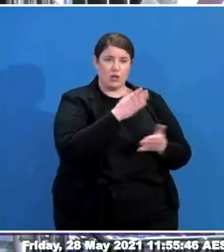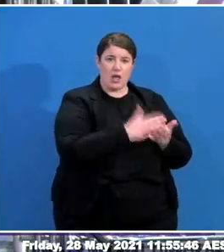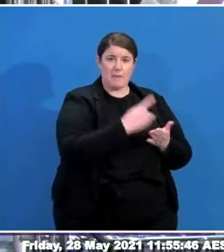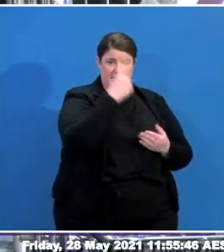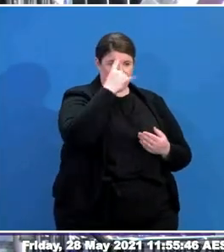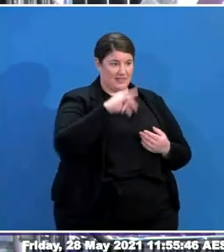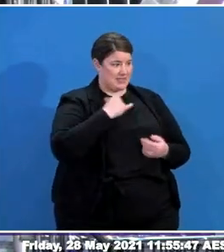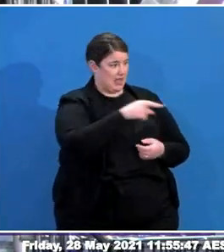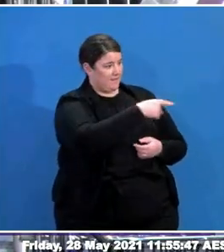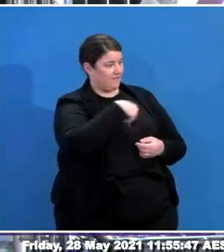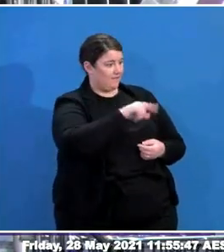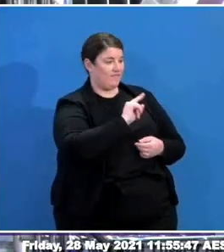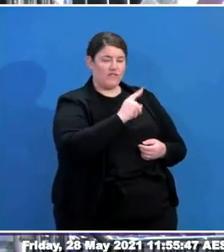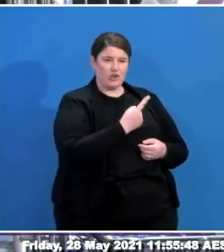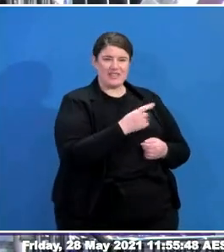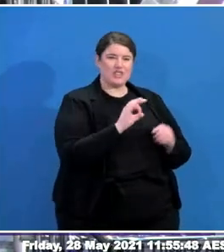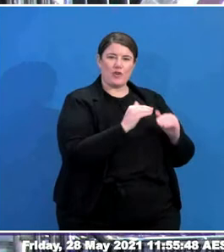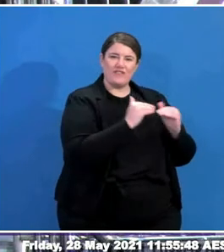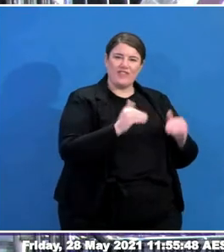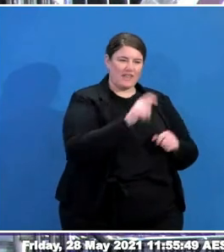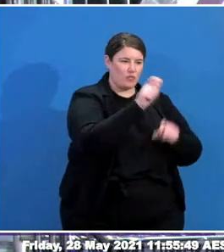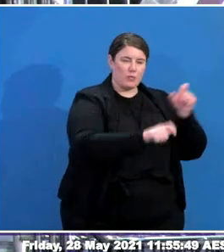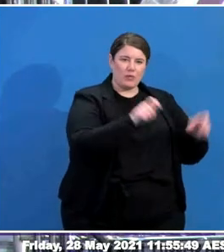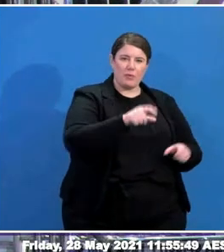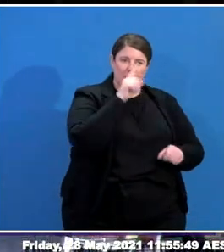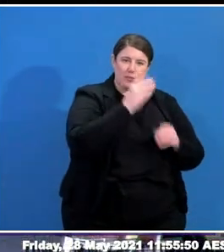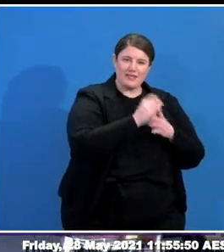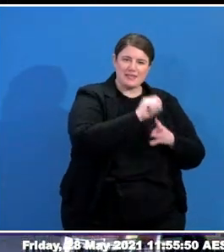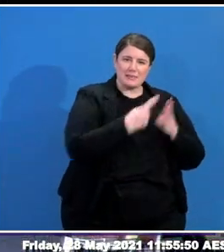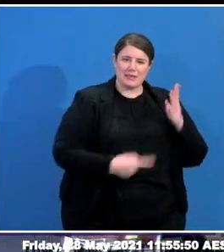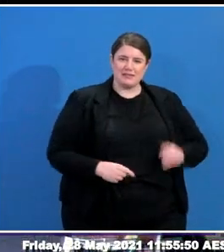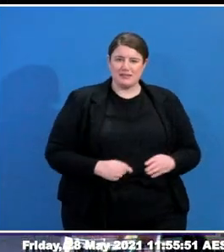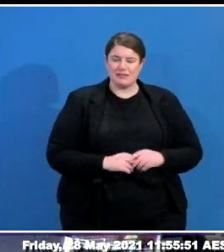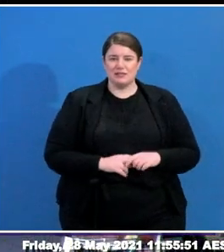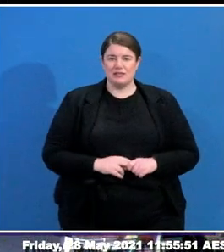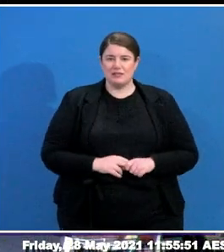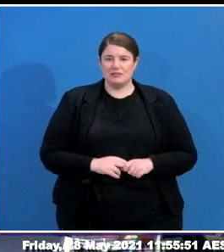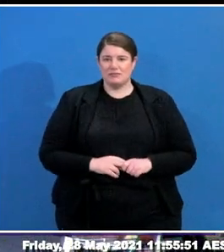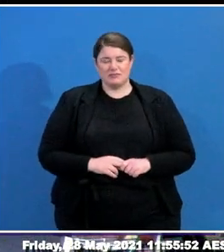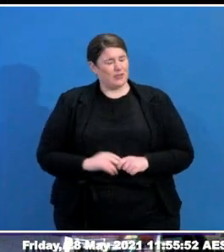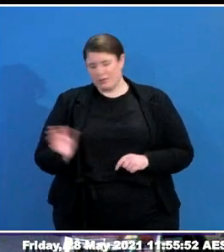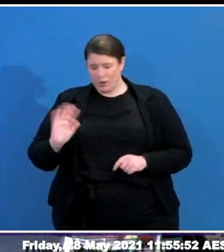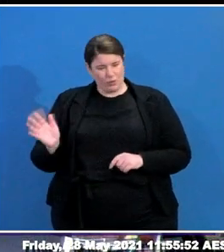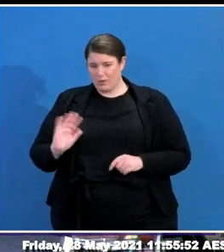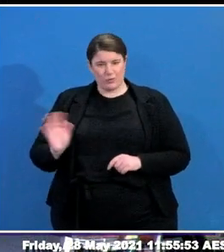fair to the residents, being people with disability? No, absolutely. MS EASTMAN: Do you agree with that? Absolutely, I think that is not the approach to be taken.